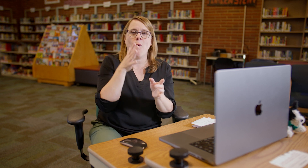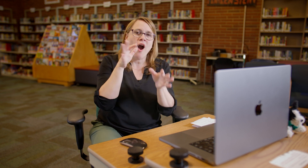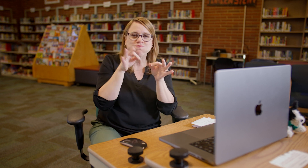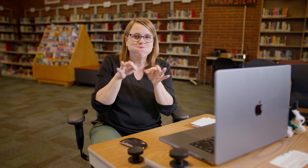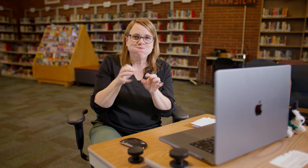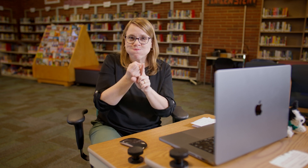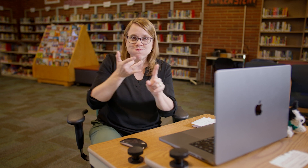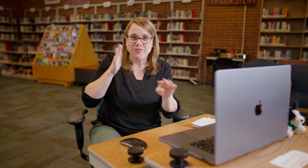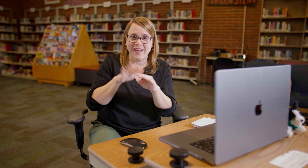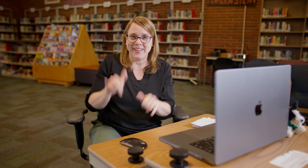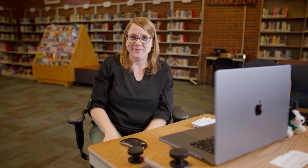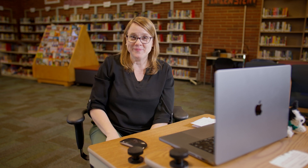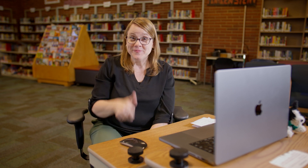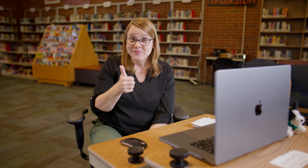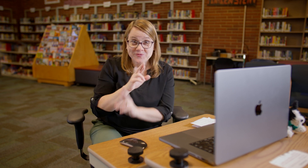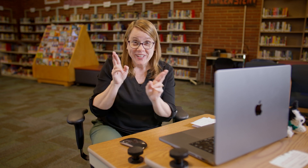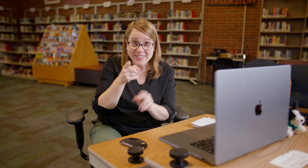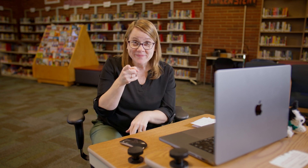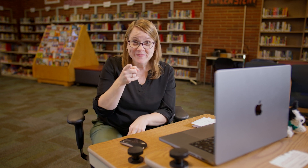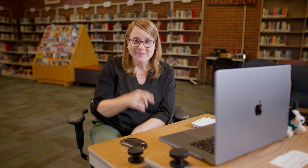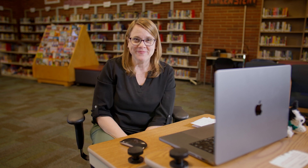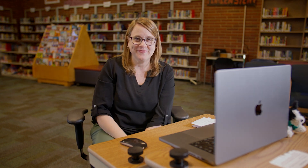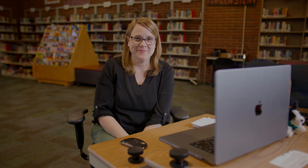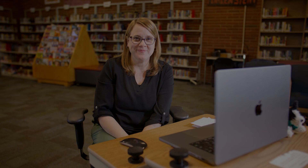We’ll be talking all about that today. Are you ready?